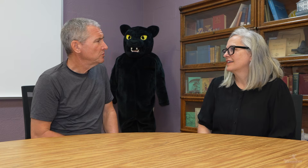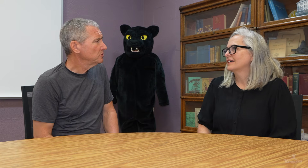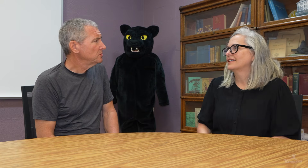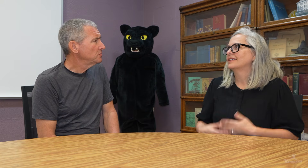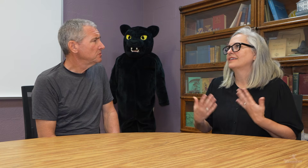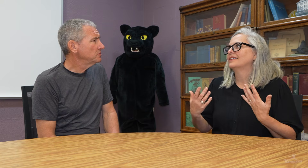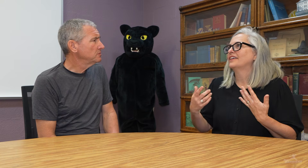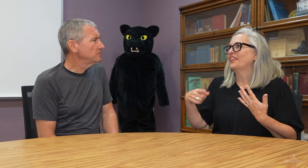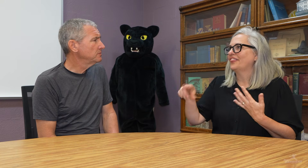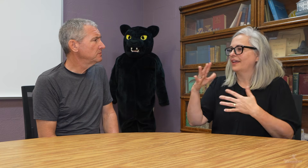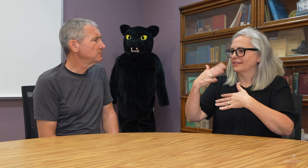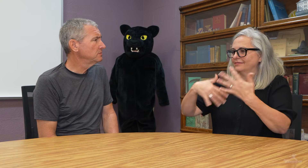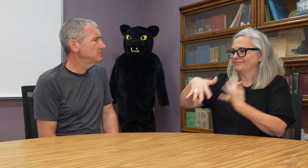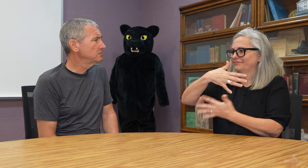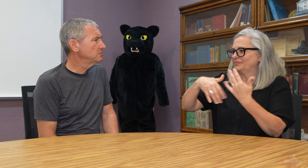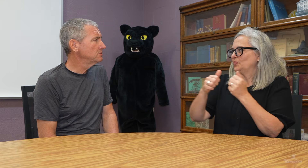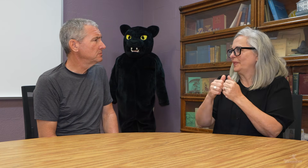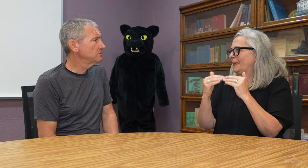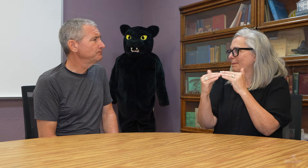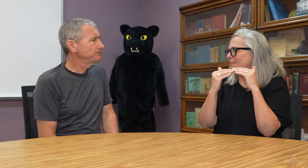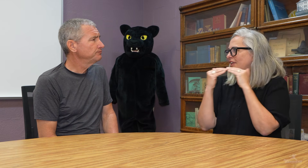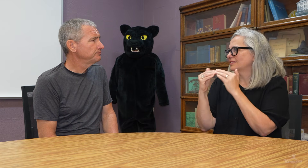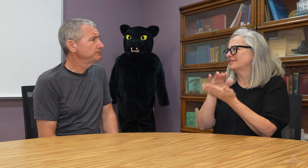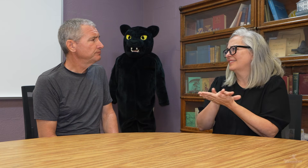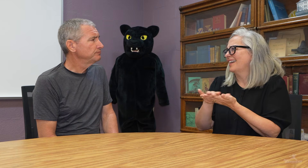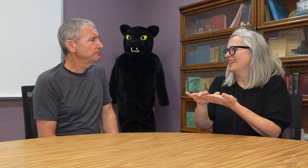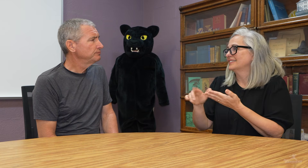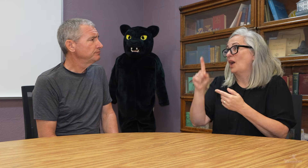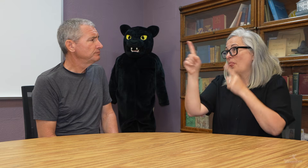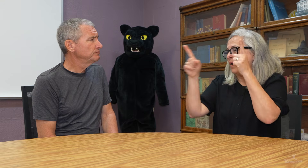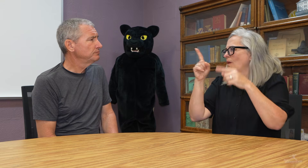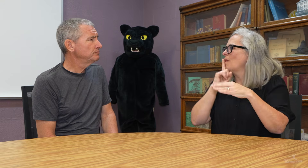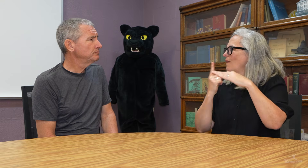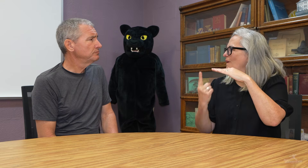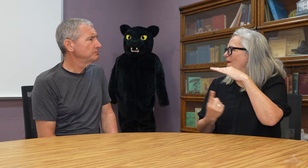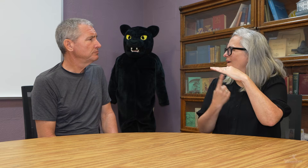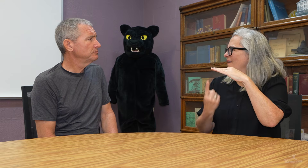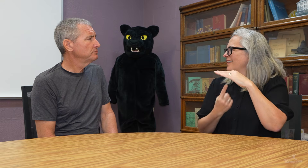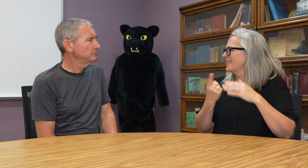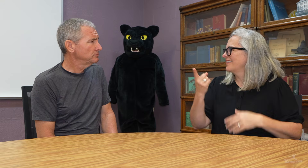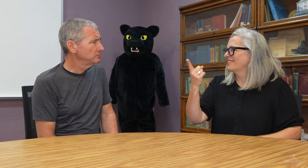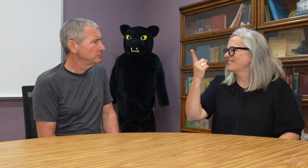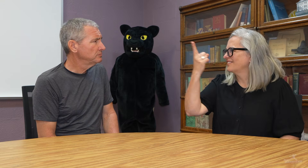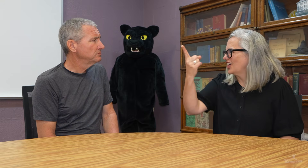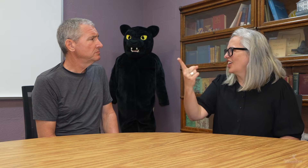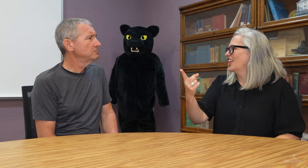Well, they get the chance to hang out with their peers, which is so valuable. Back in their hometowns, it’s often pretty lonely